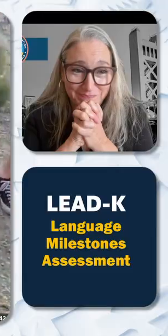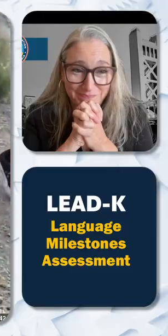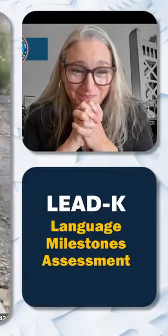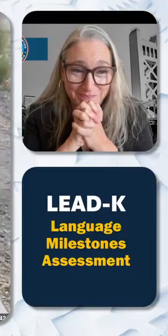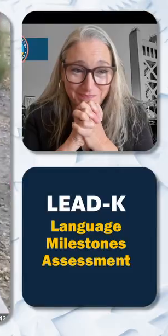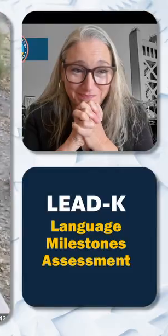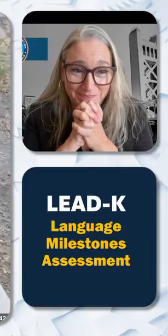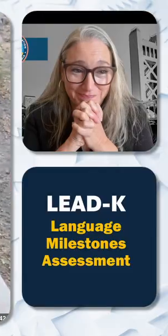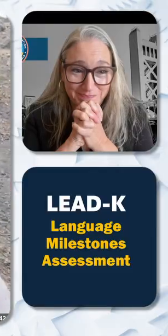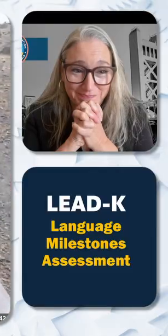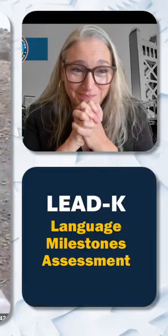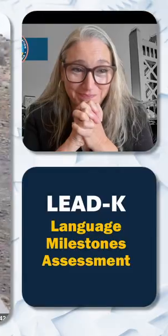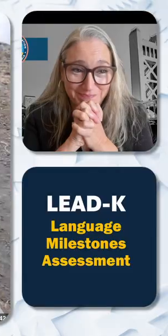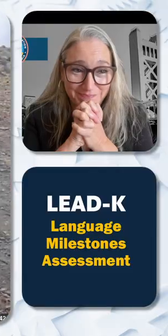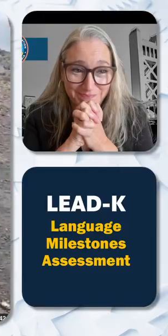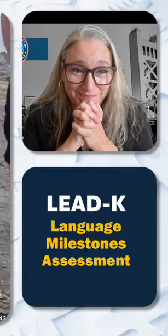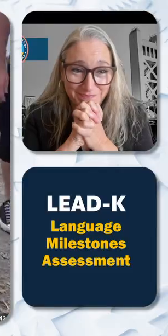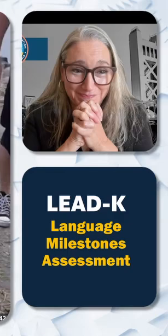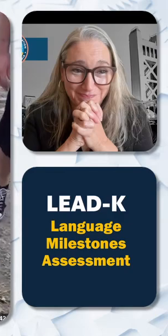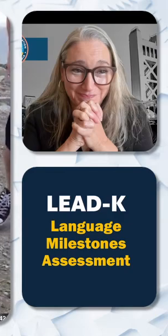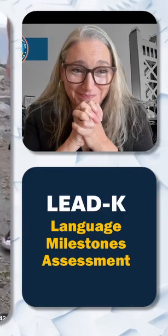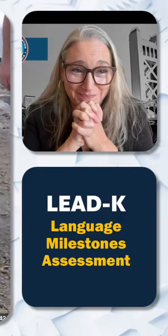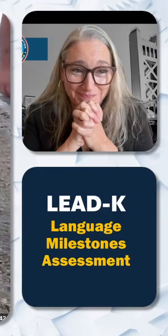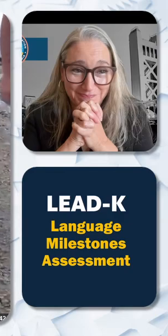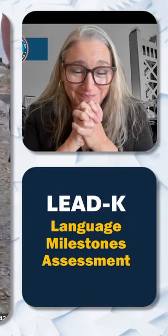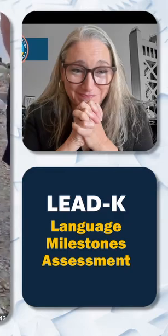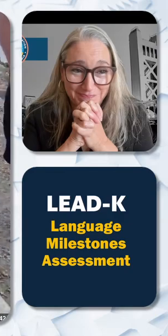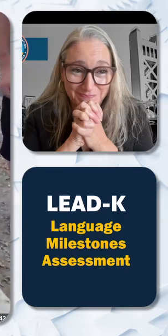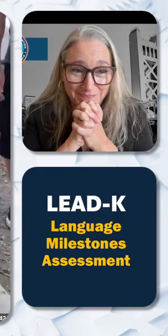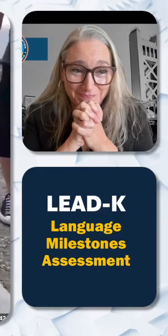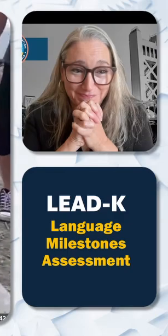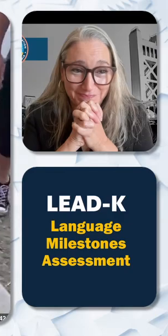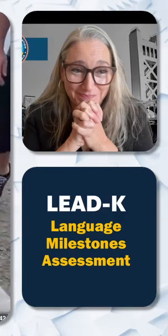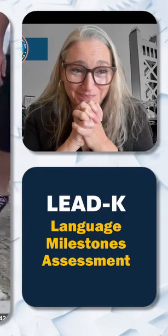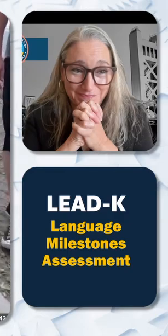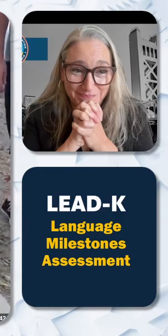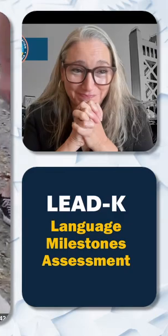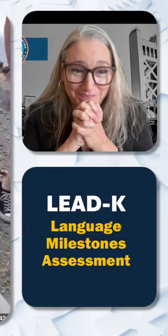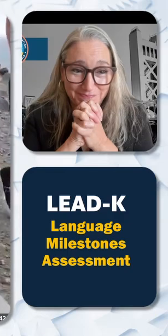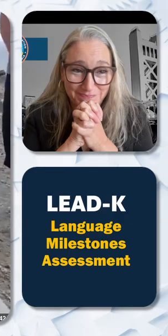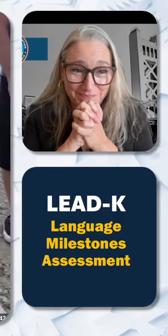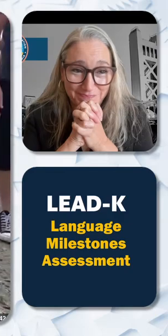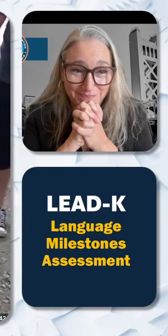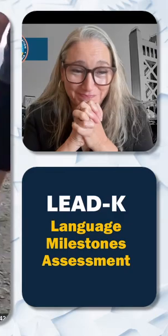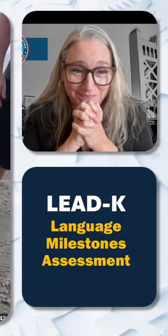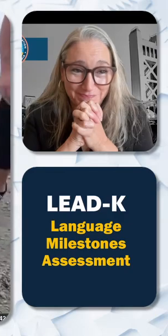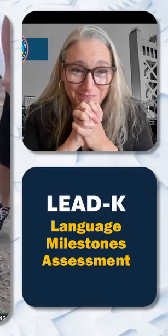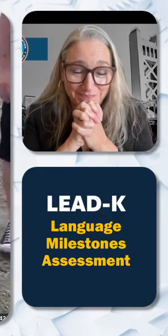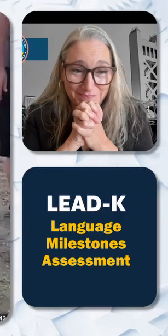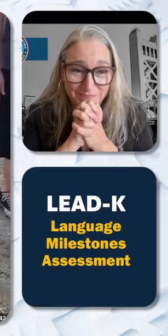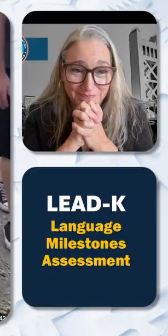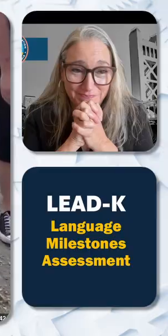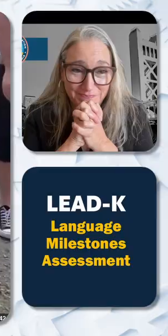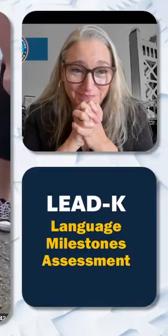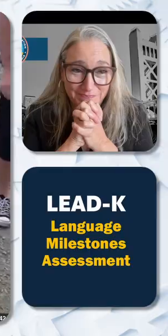“Look! A baby…look! A baby! Where is Thoreau? Hey!” Thoreau signs,